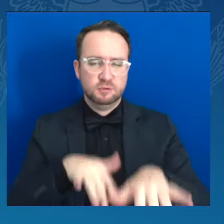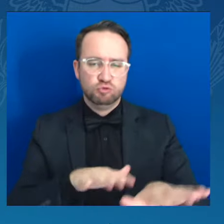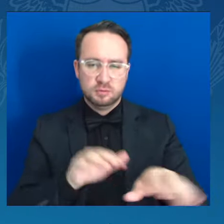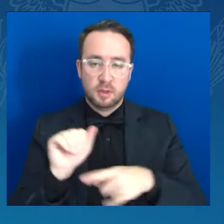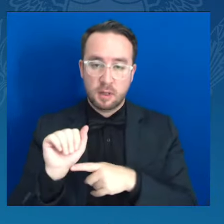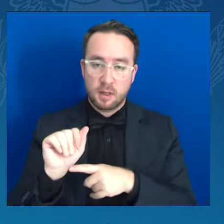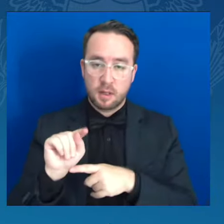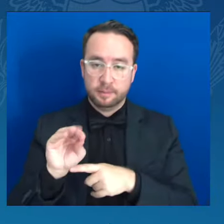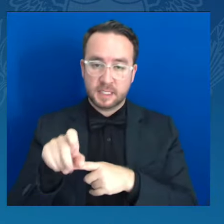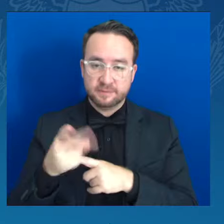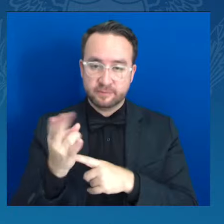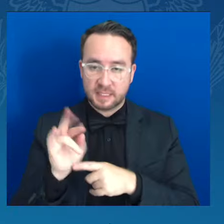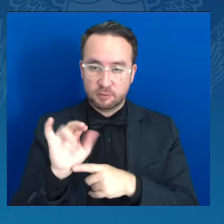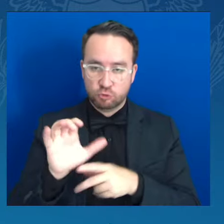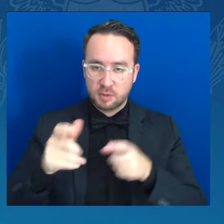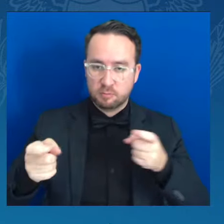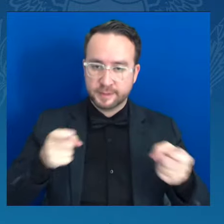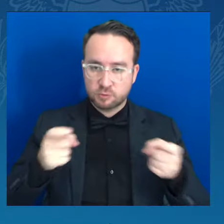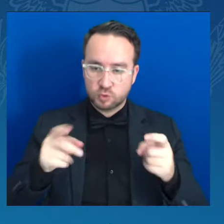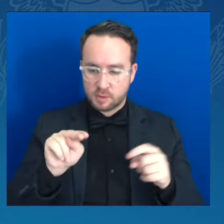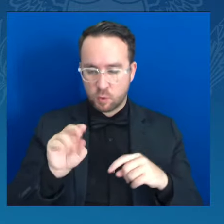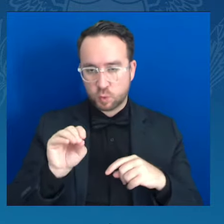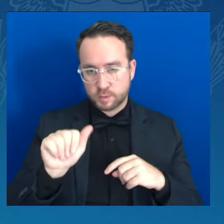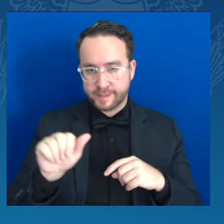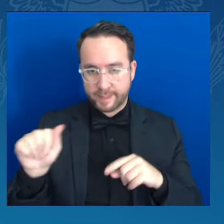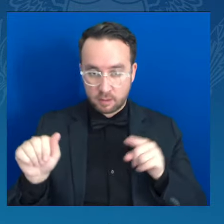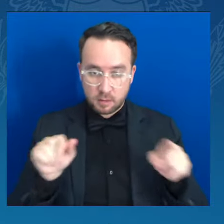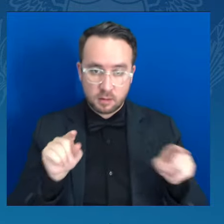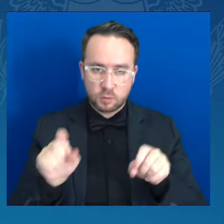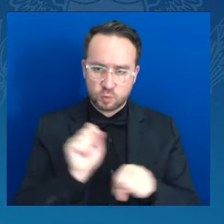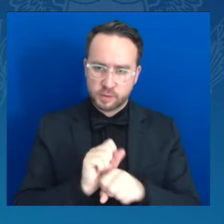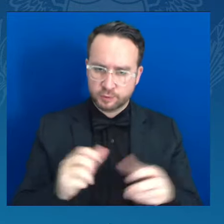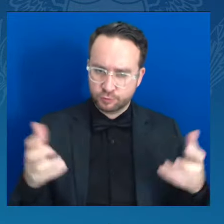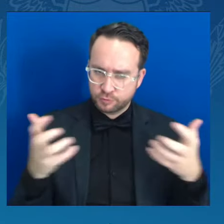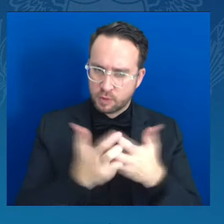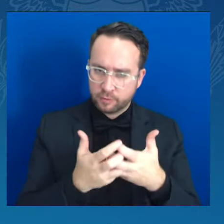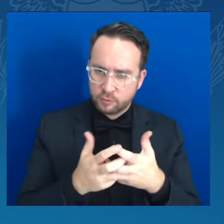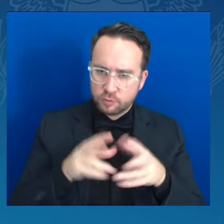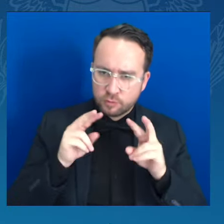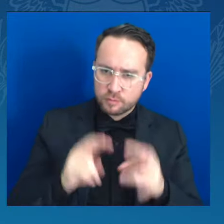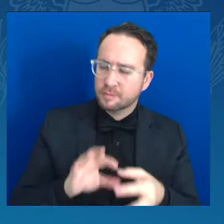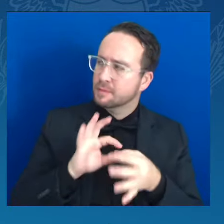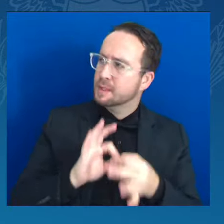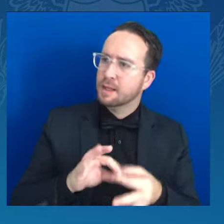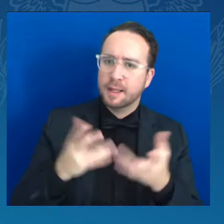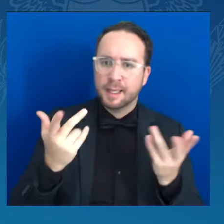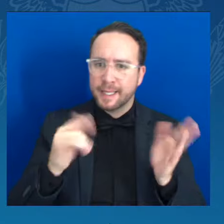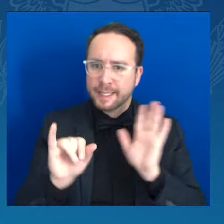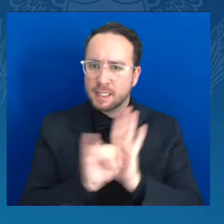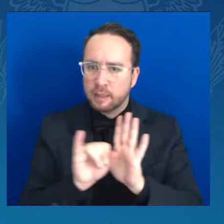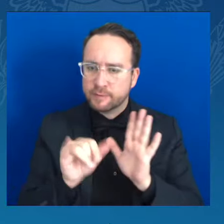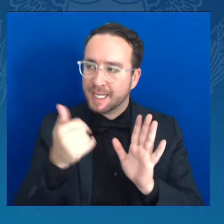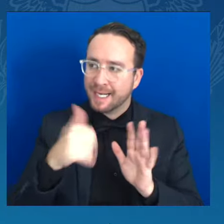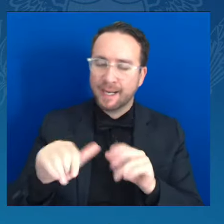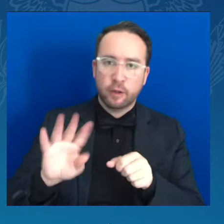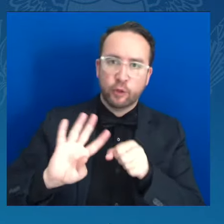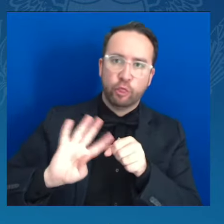We're now working also to get these kinds of data into the hands of the companies and the workers who can actually go out